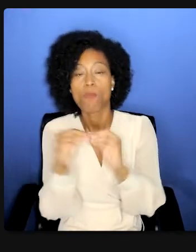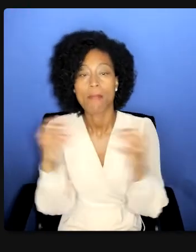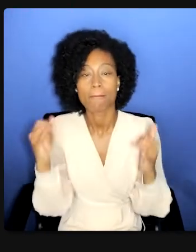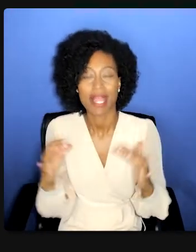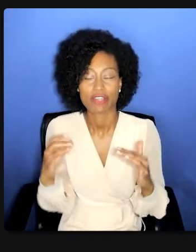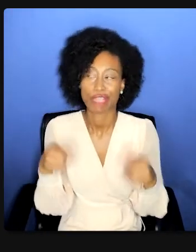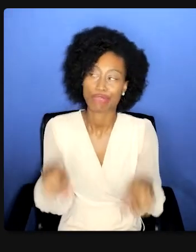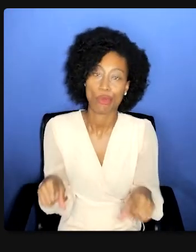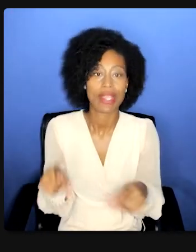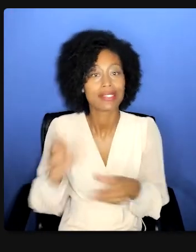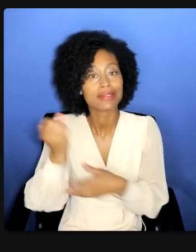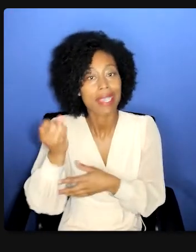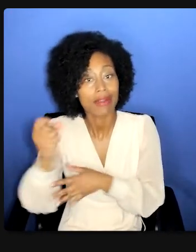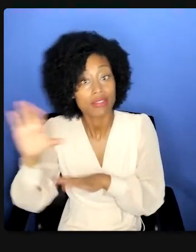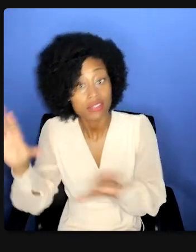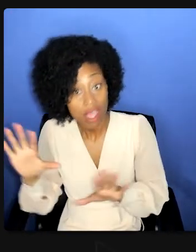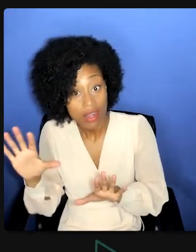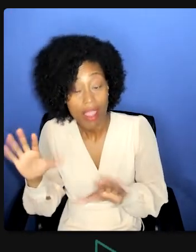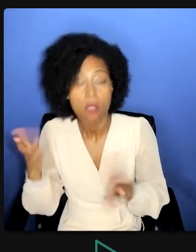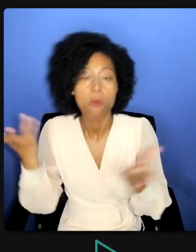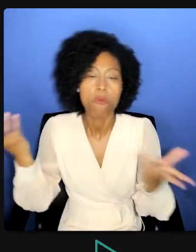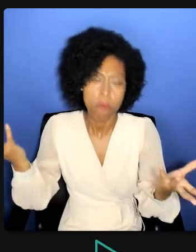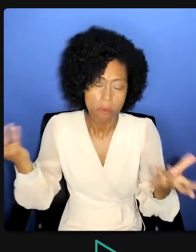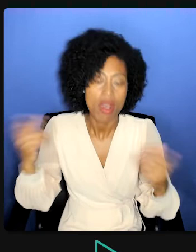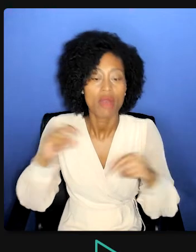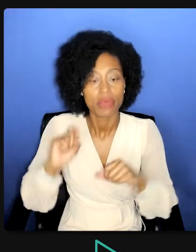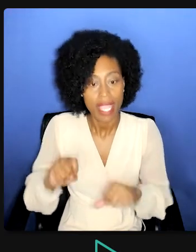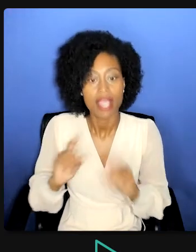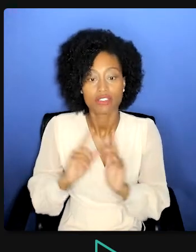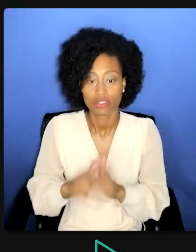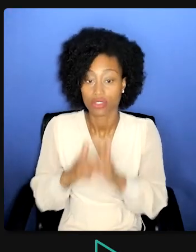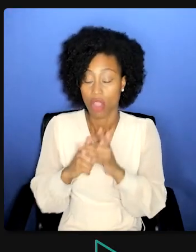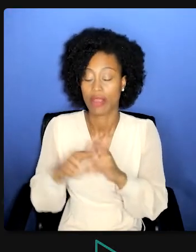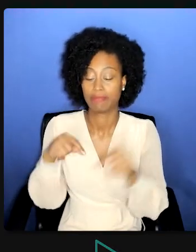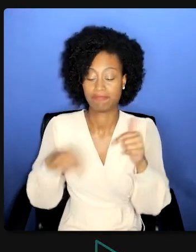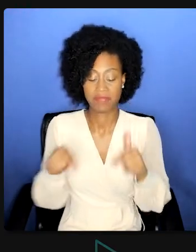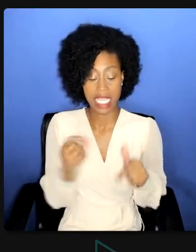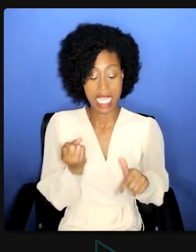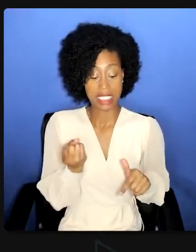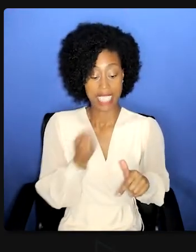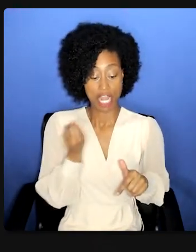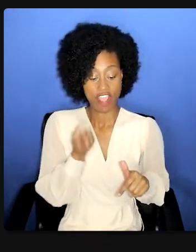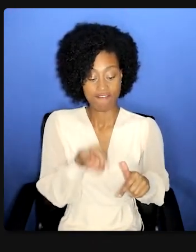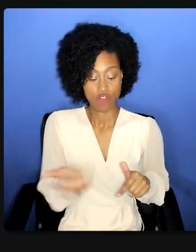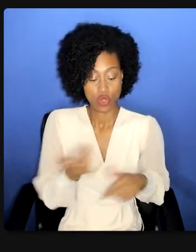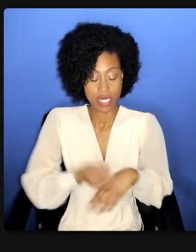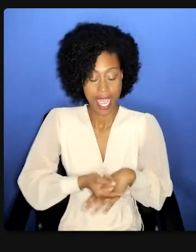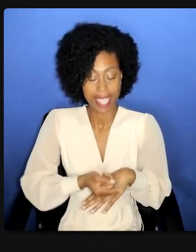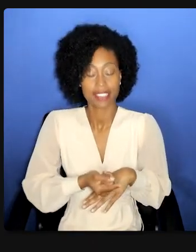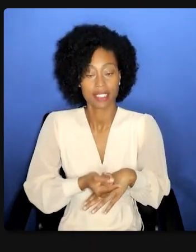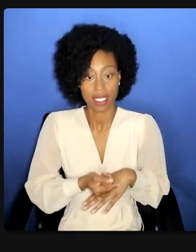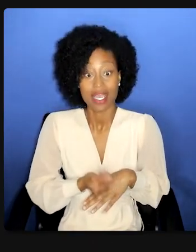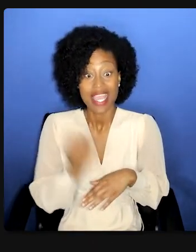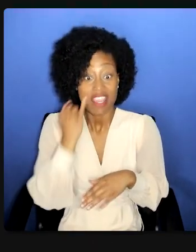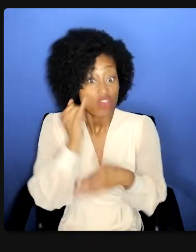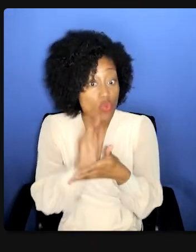you can specify that the standing by on the starting Saturday for a couple of days and repeat weekly